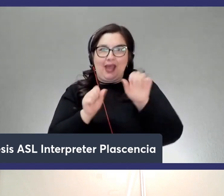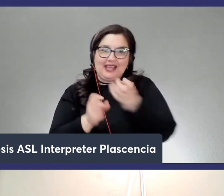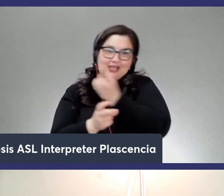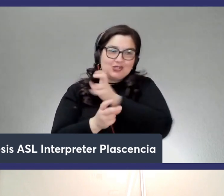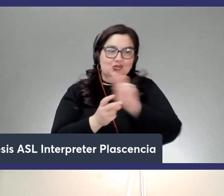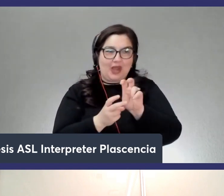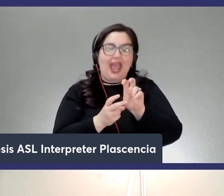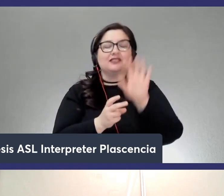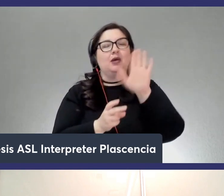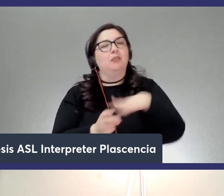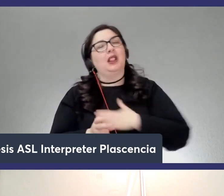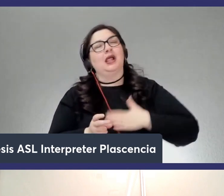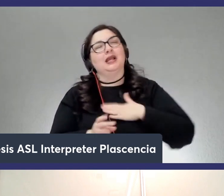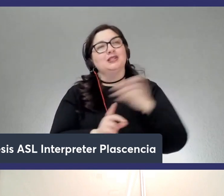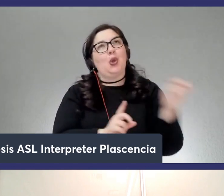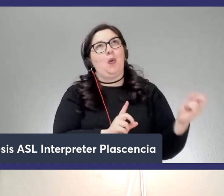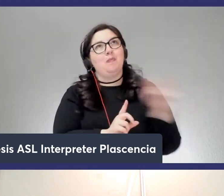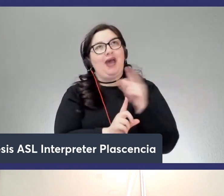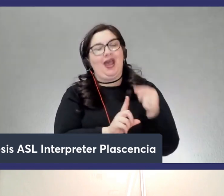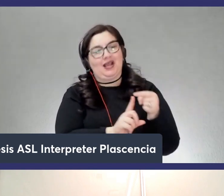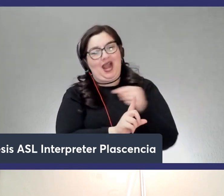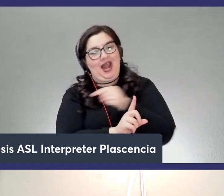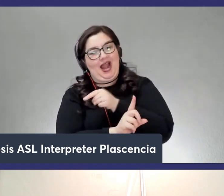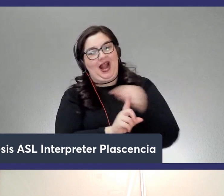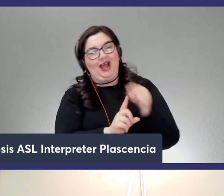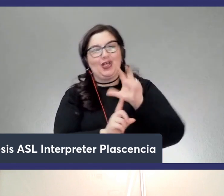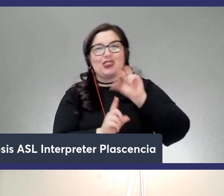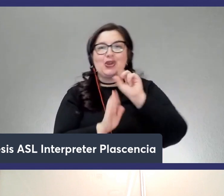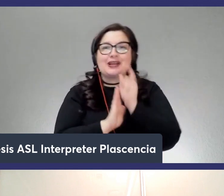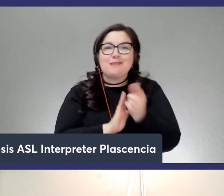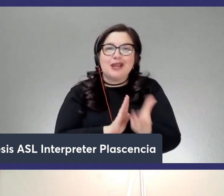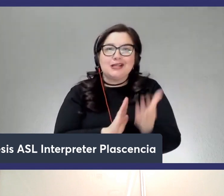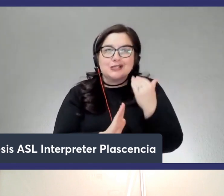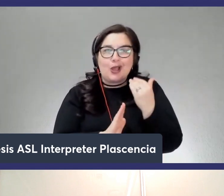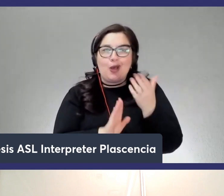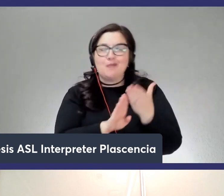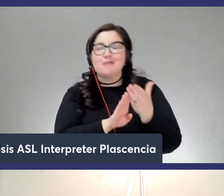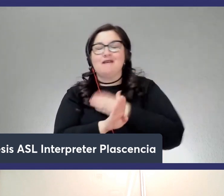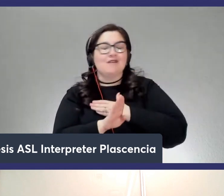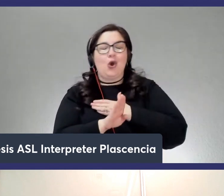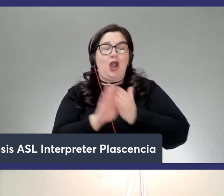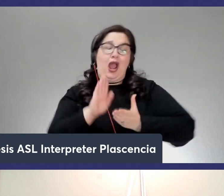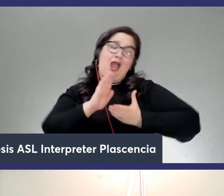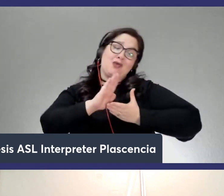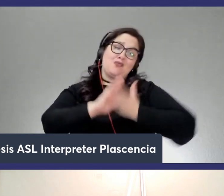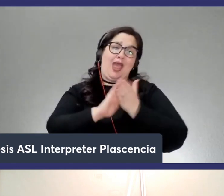take me back to how things were 30 minutes ago before I ran this horrible code that messed up my S3 bucket.